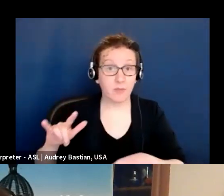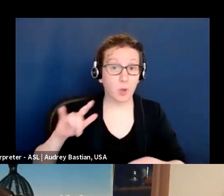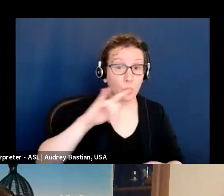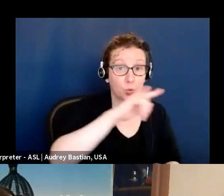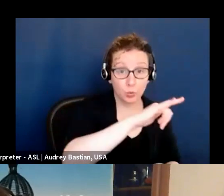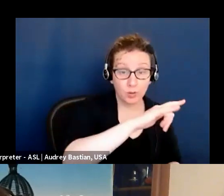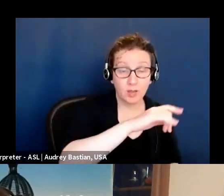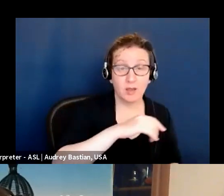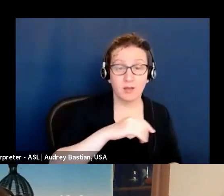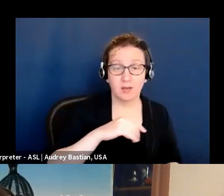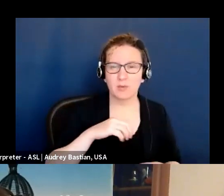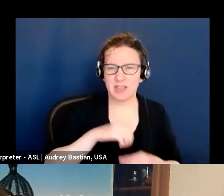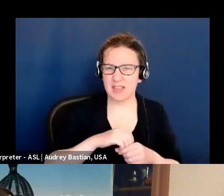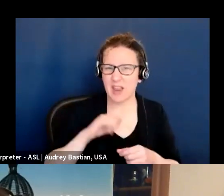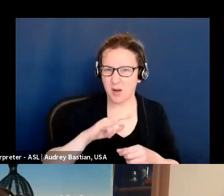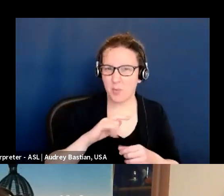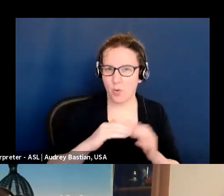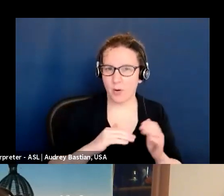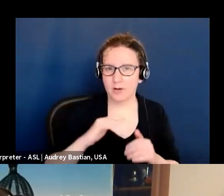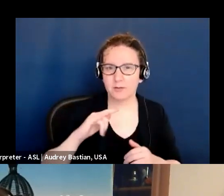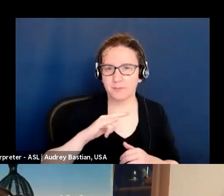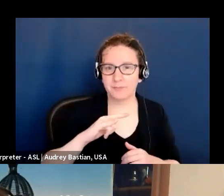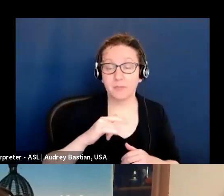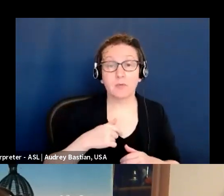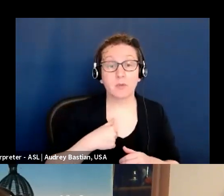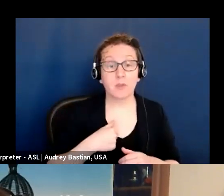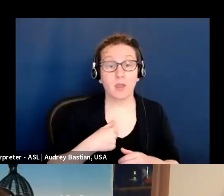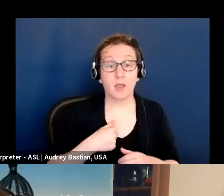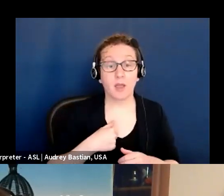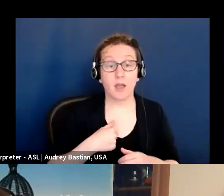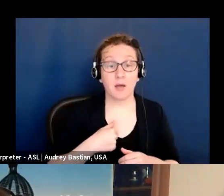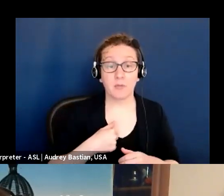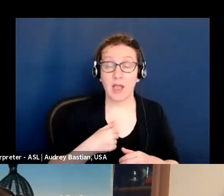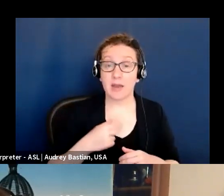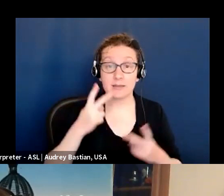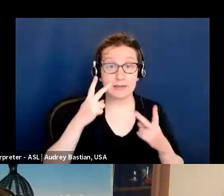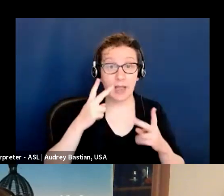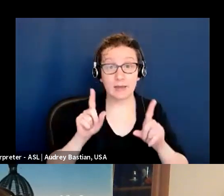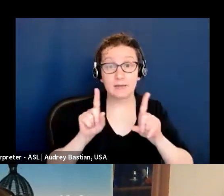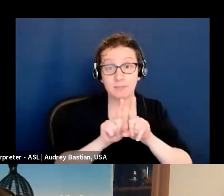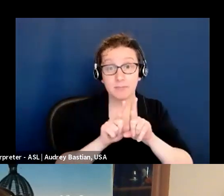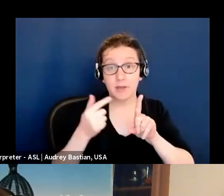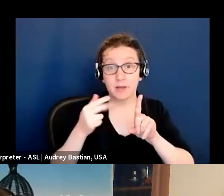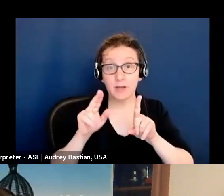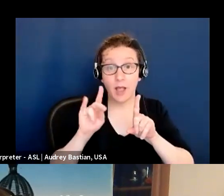I was in the airport and stuff like that, I got a sighted guide in the airport. I met a sighted